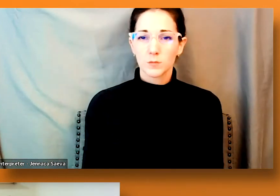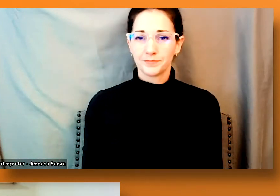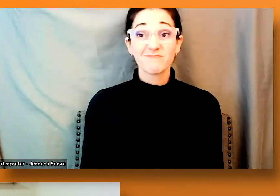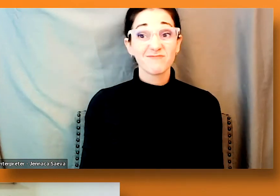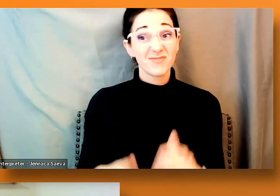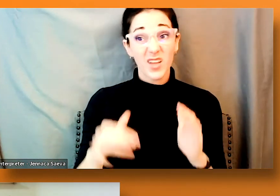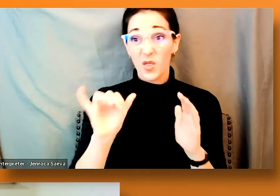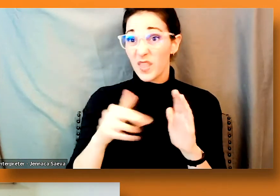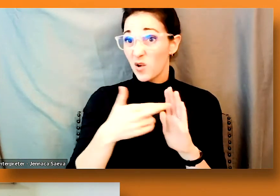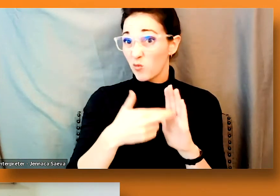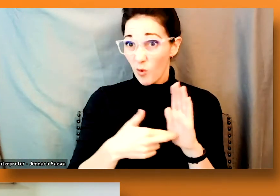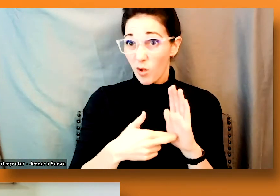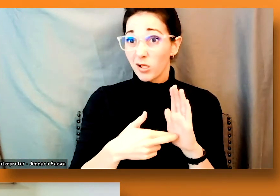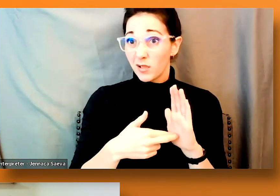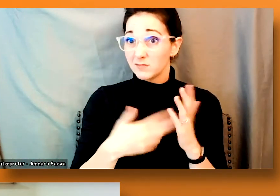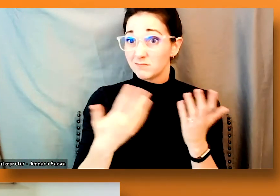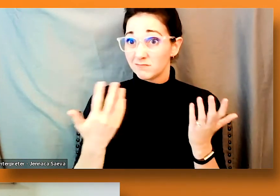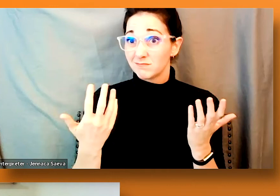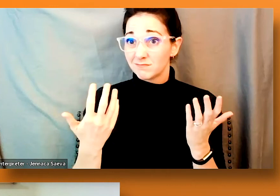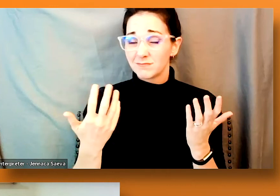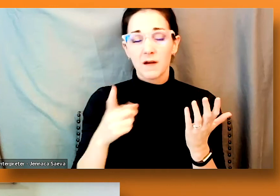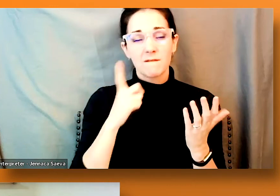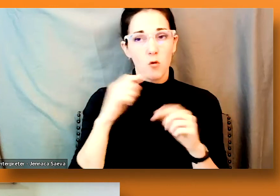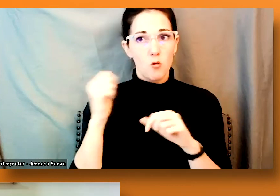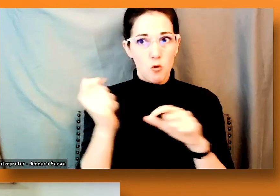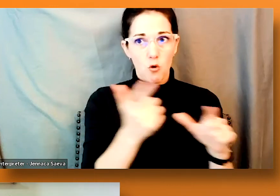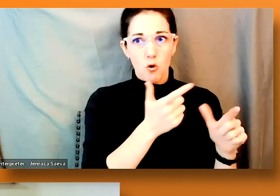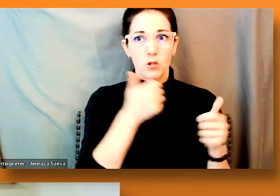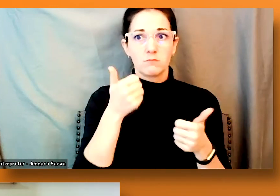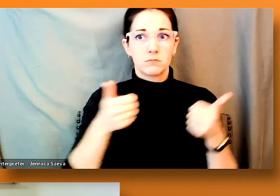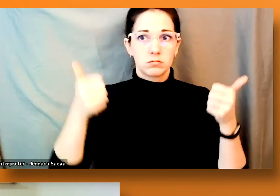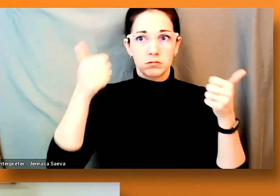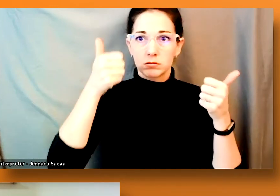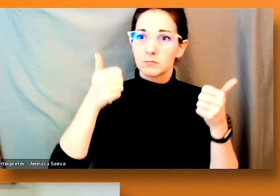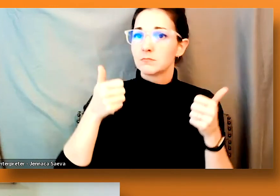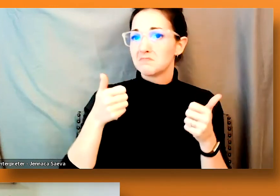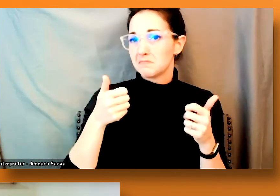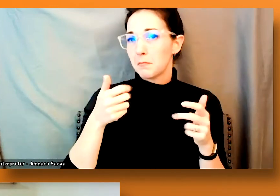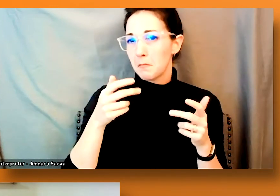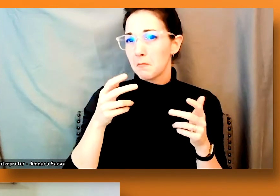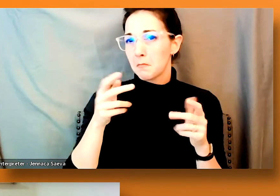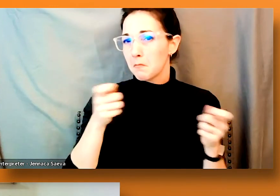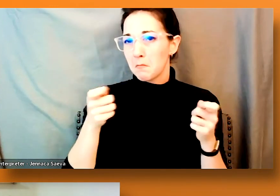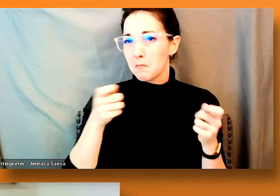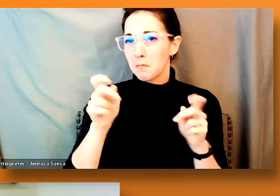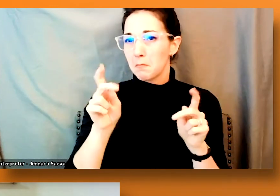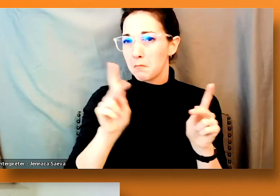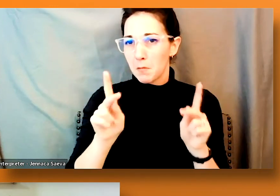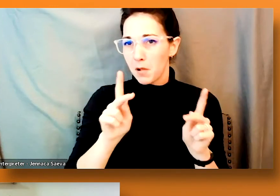And that rule goes for all senior personnel on the grant. So whether it's the PI, the co-PI,